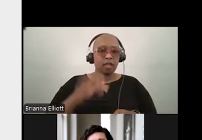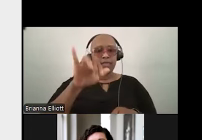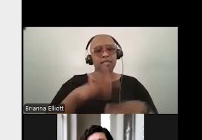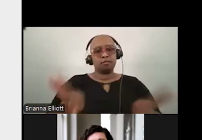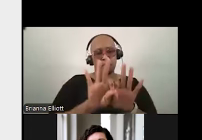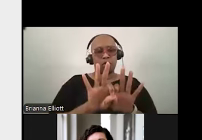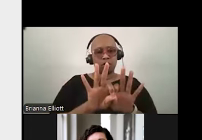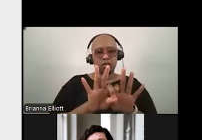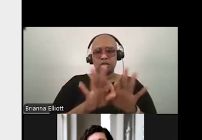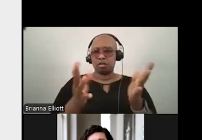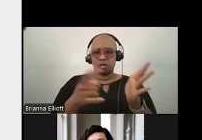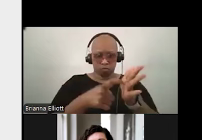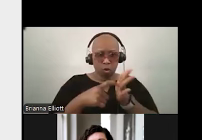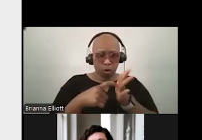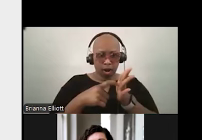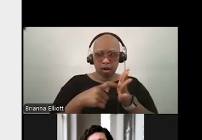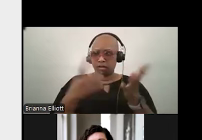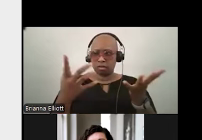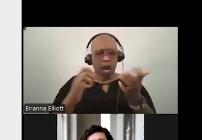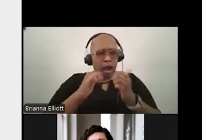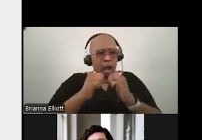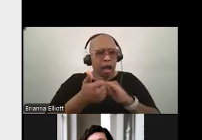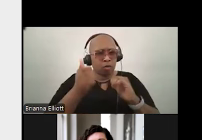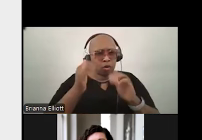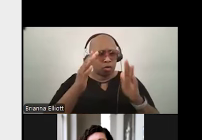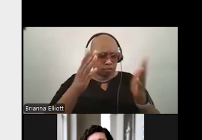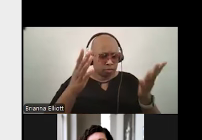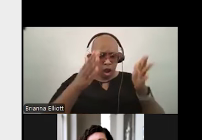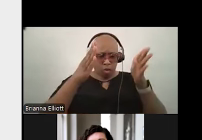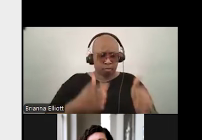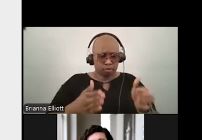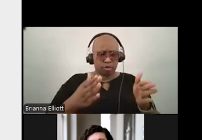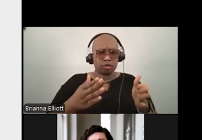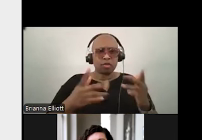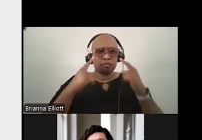are required? That's not going to be something that we want to do alone just with color. And